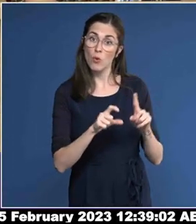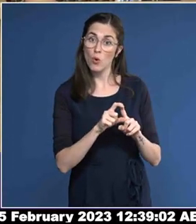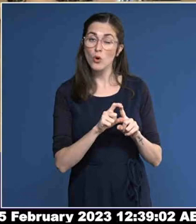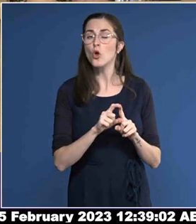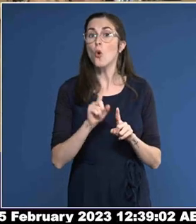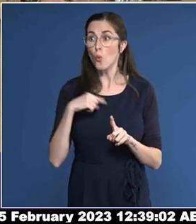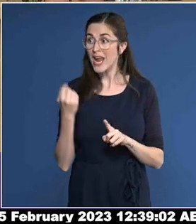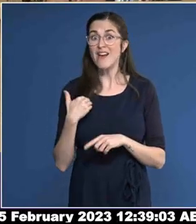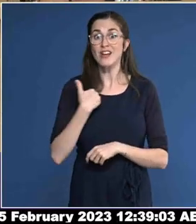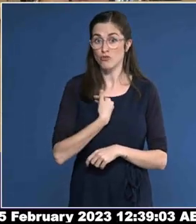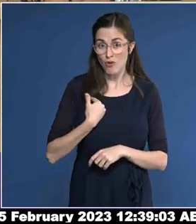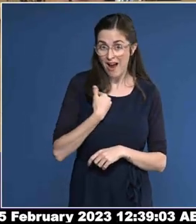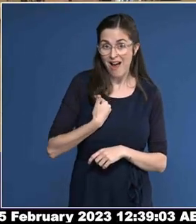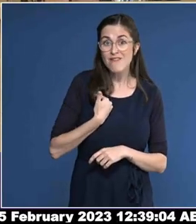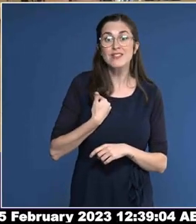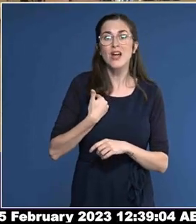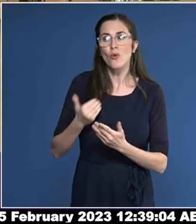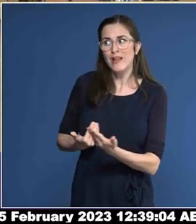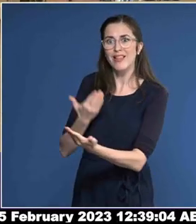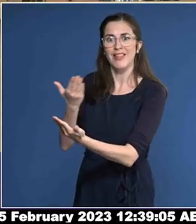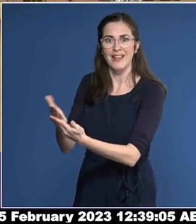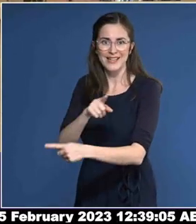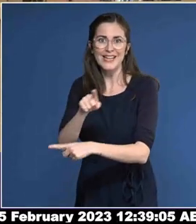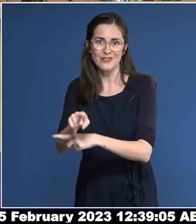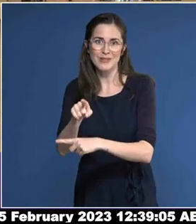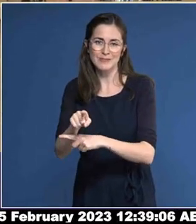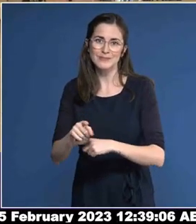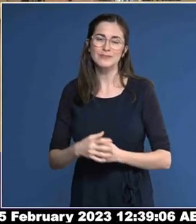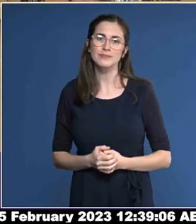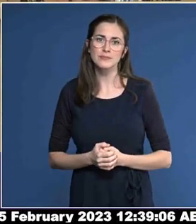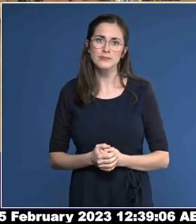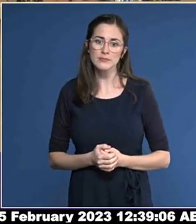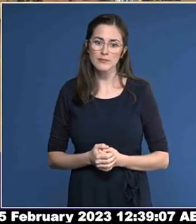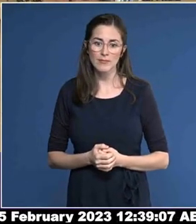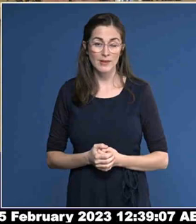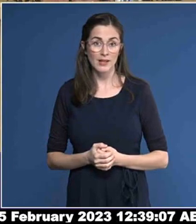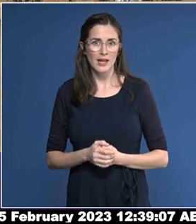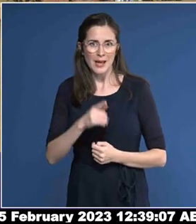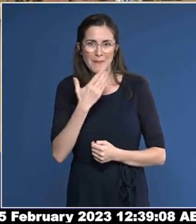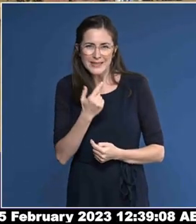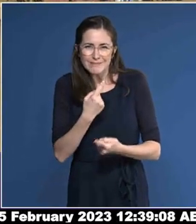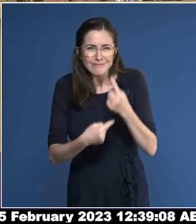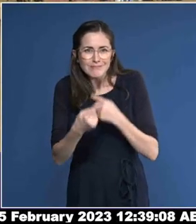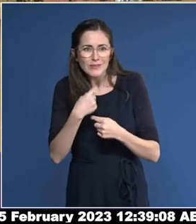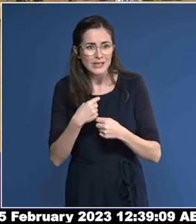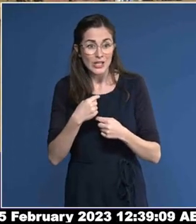final sign-off, but it will be on the website after it's approved. And can you give me a sneak preview as to the extent to which human rights is a key feature of the charter or not?